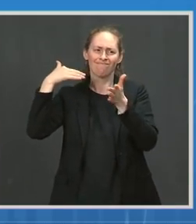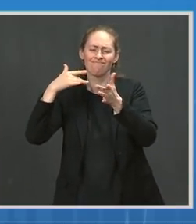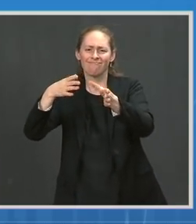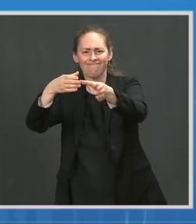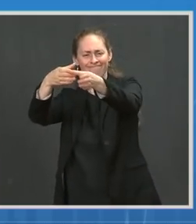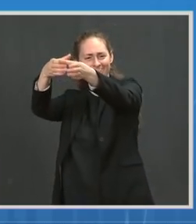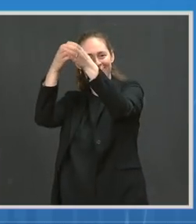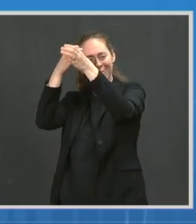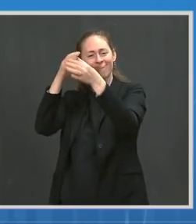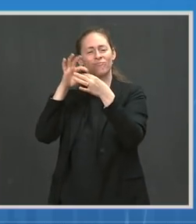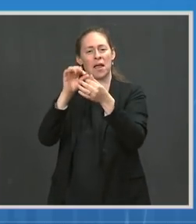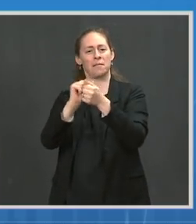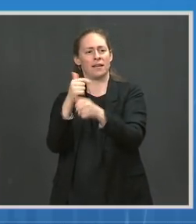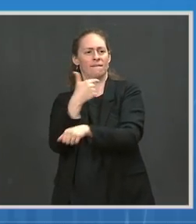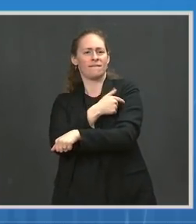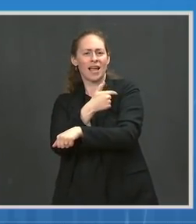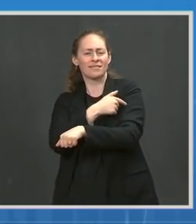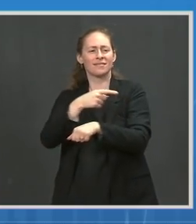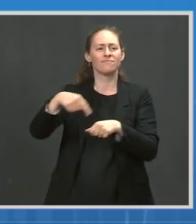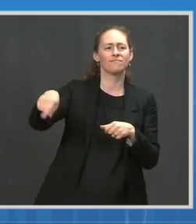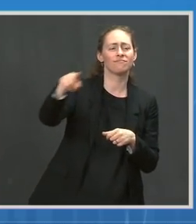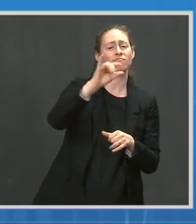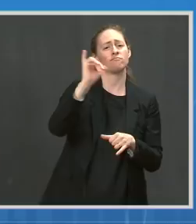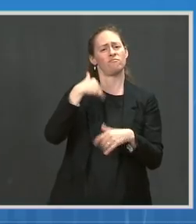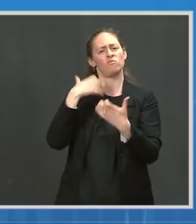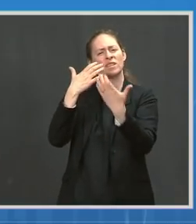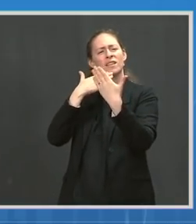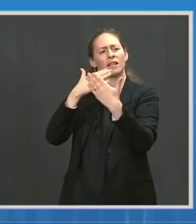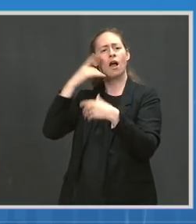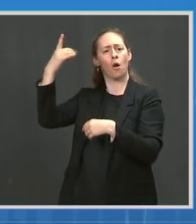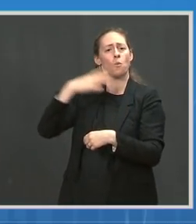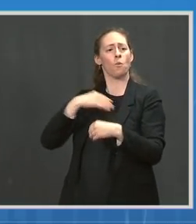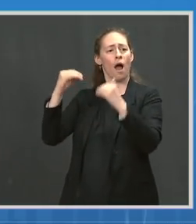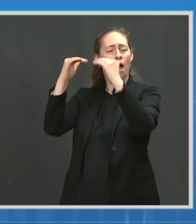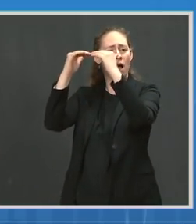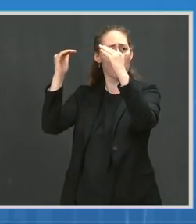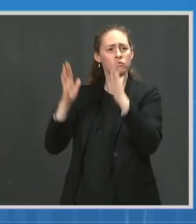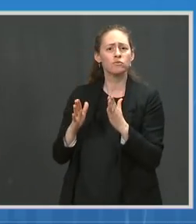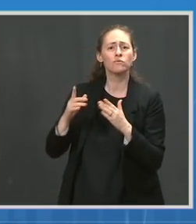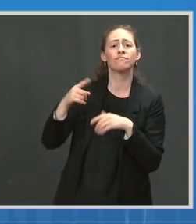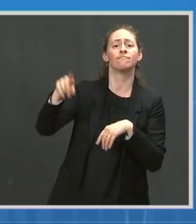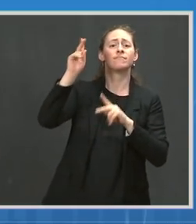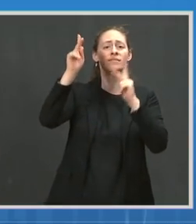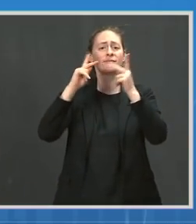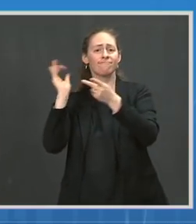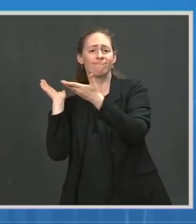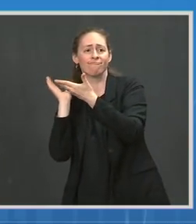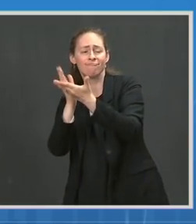to the warehouse workers and truck drivers getting vaccine doses to every corner of the country --